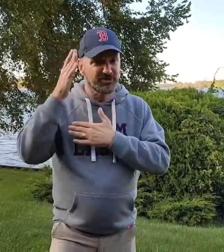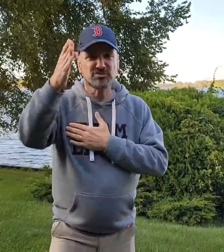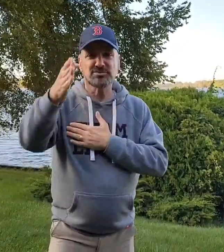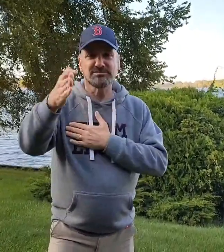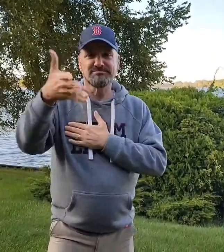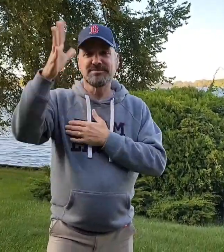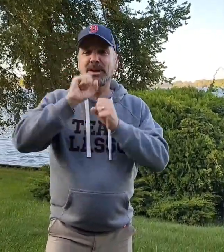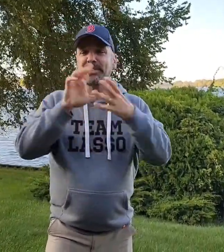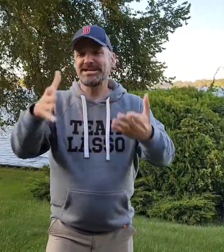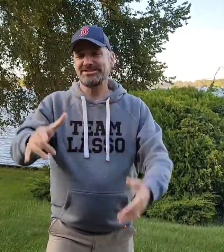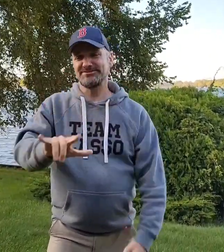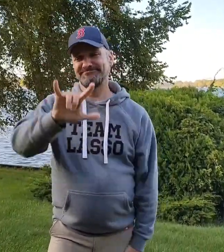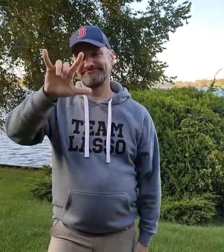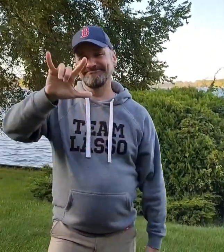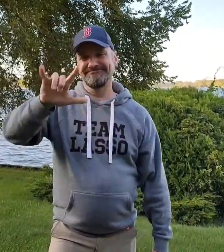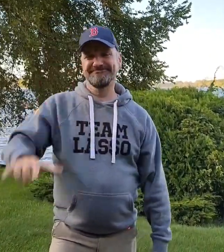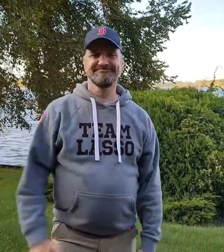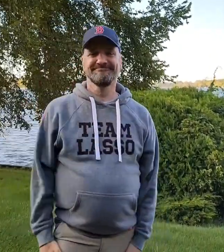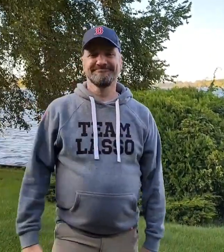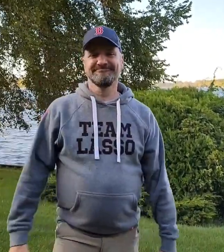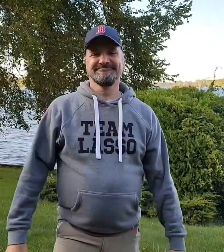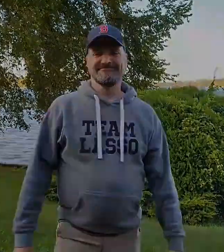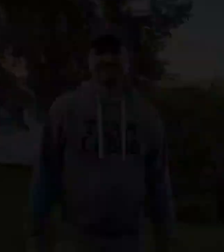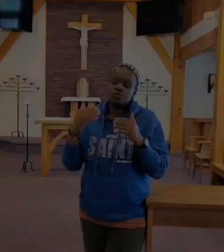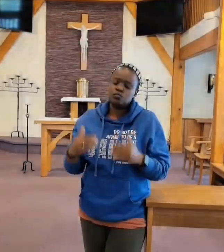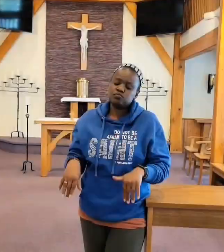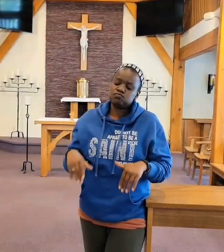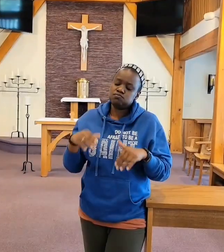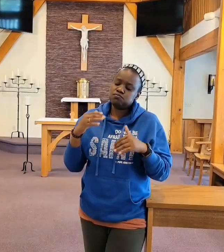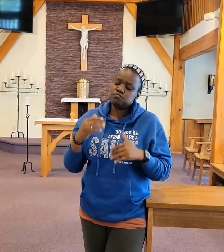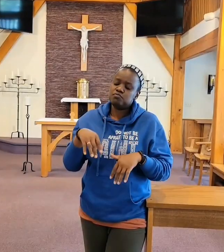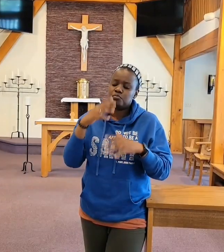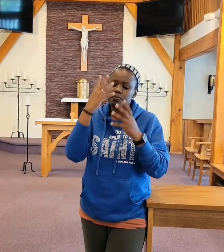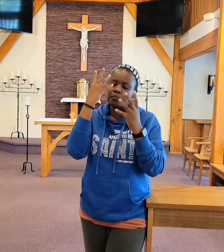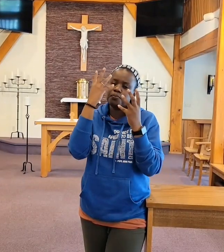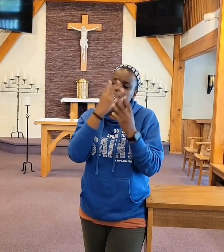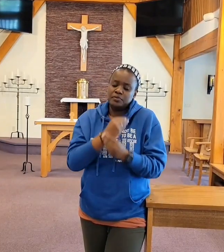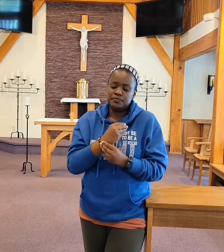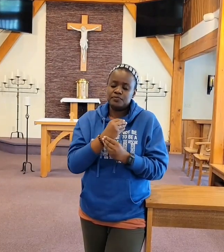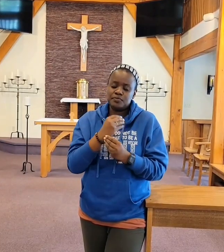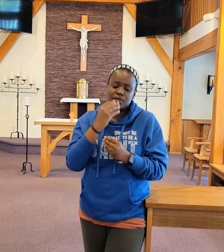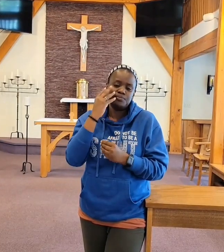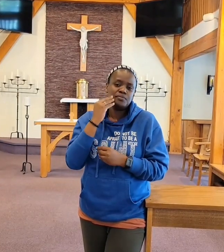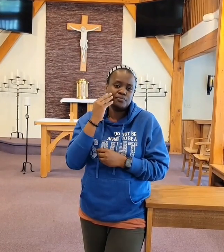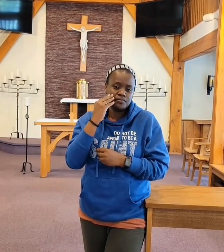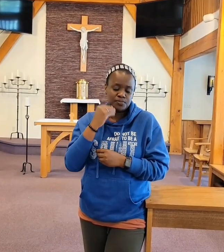in the future. God bless you! Take care. Jeanne d'Arc: Wow, what a beautiful experience!